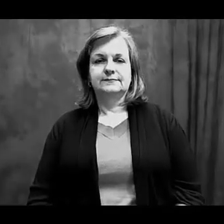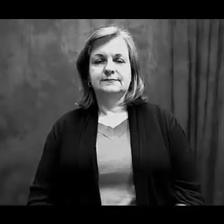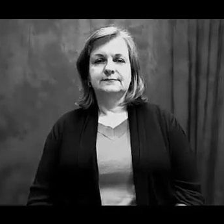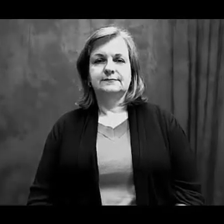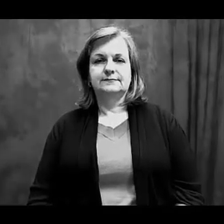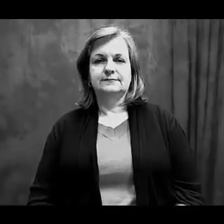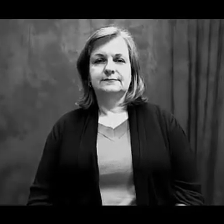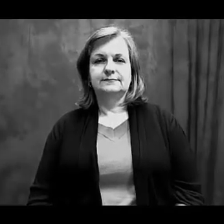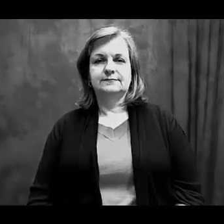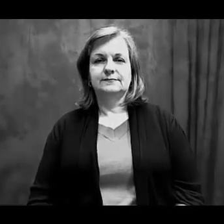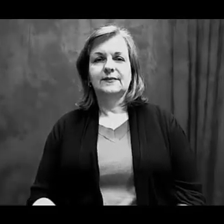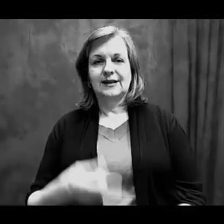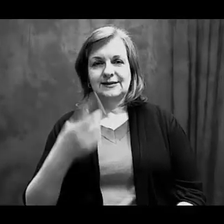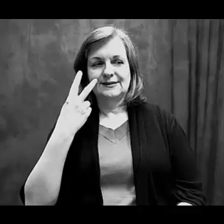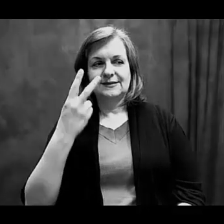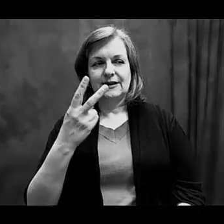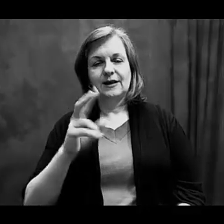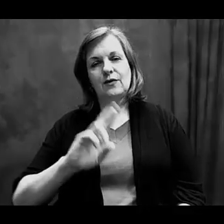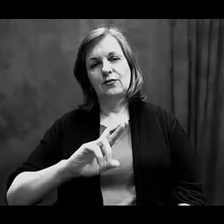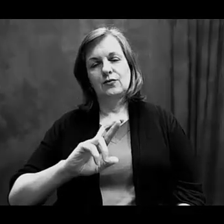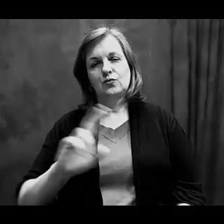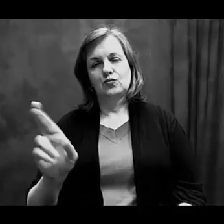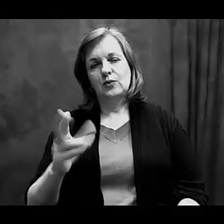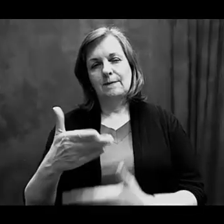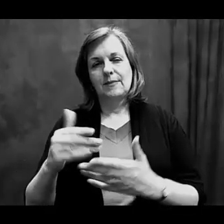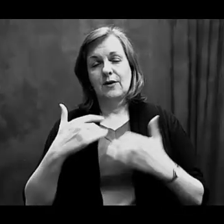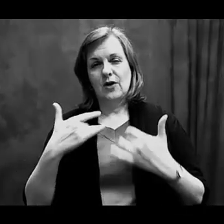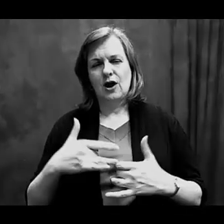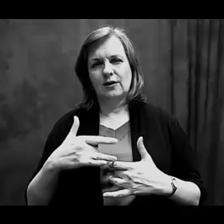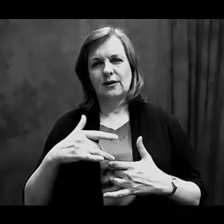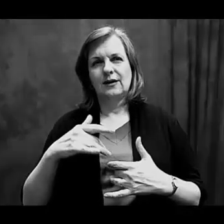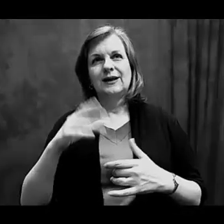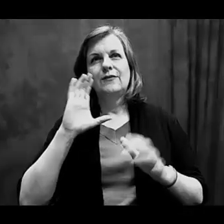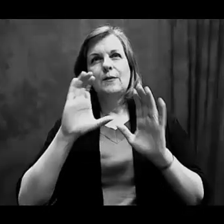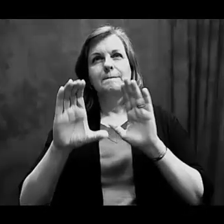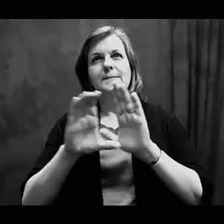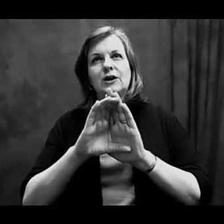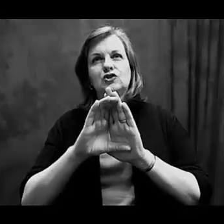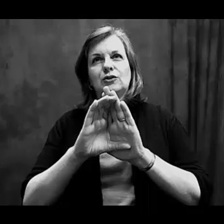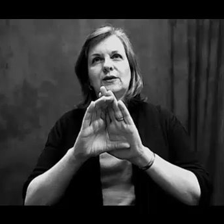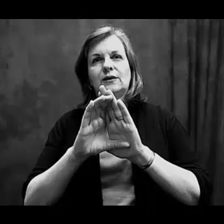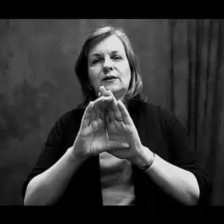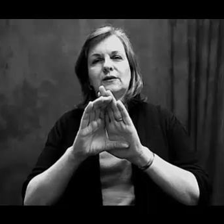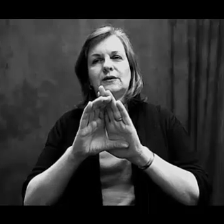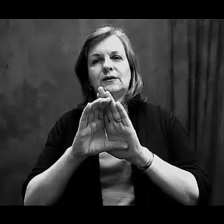pick up more oxygen